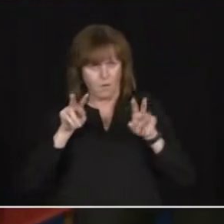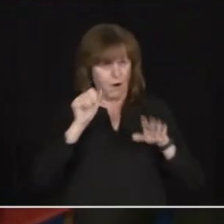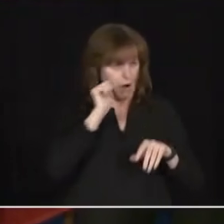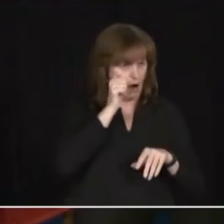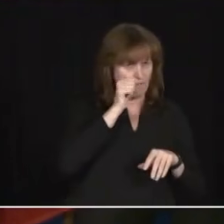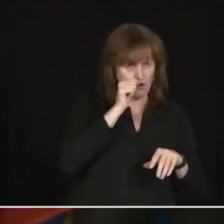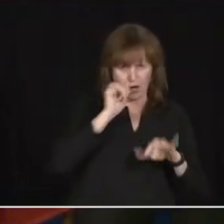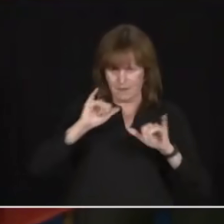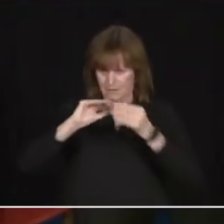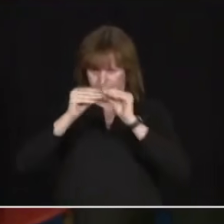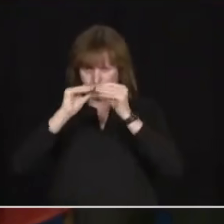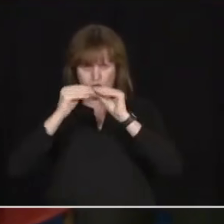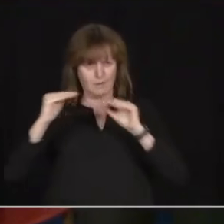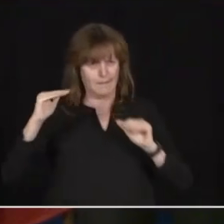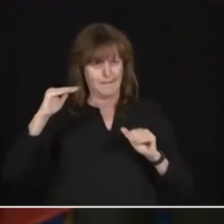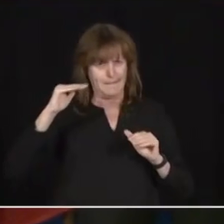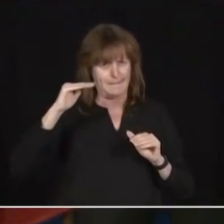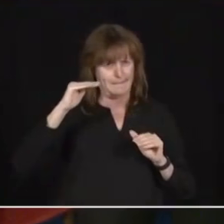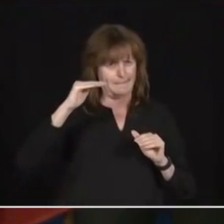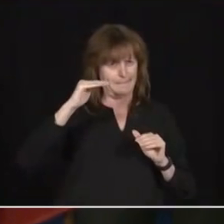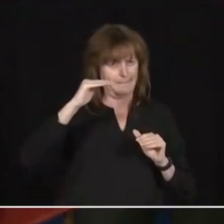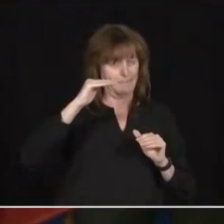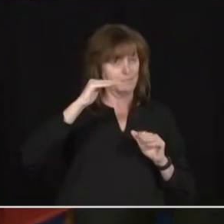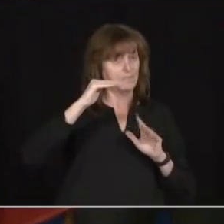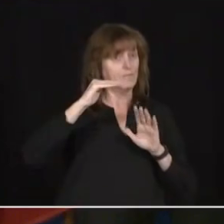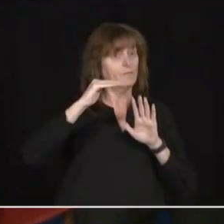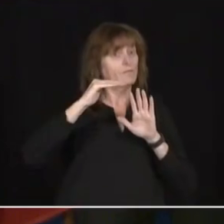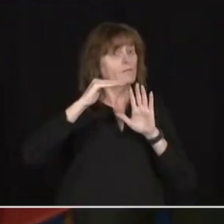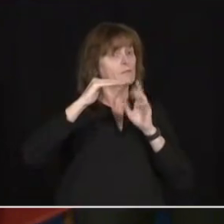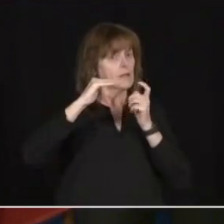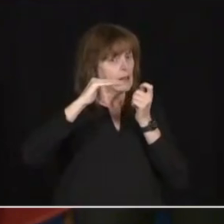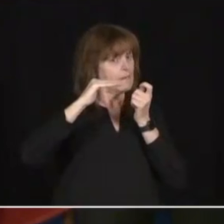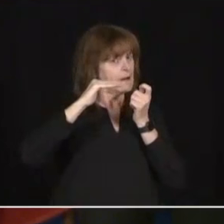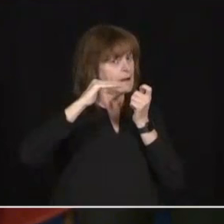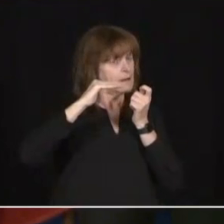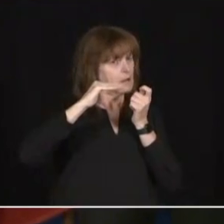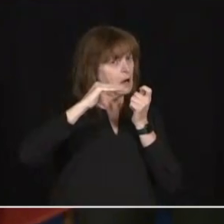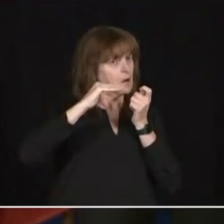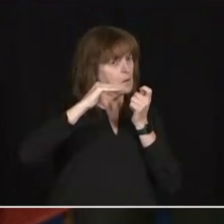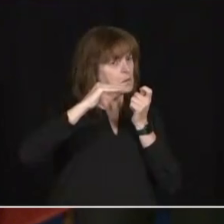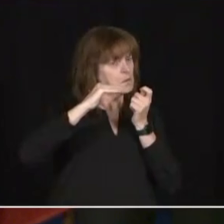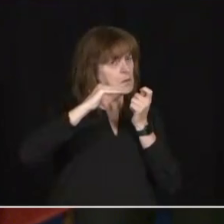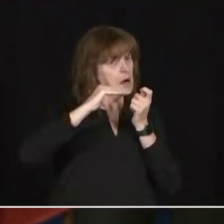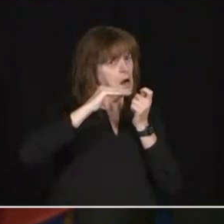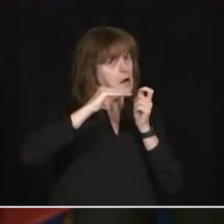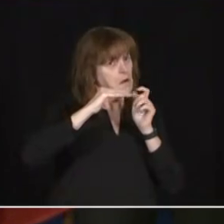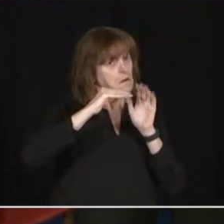we see the number of new cases inch downward, we've been preparing - preparing to